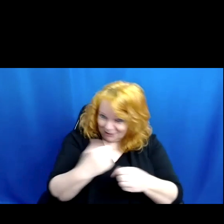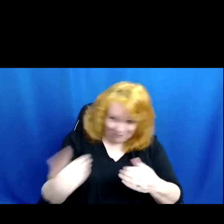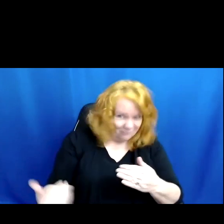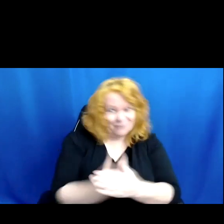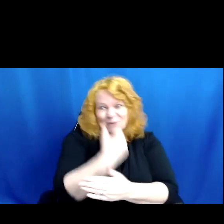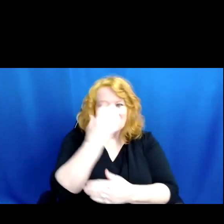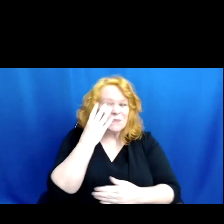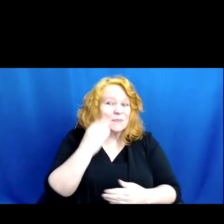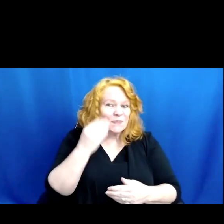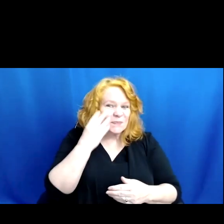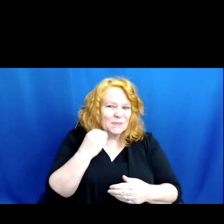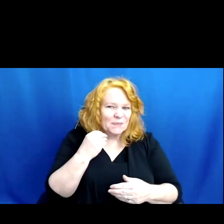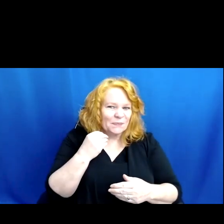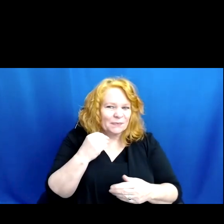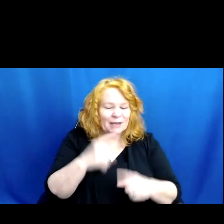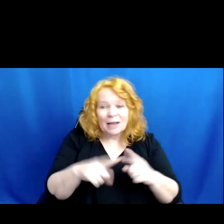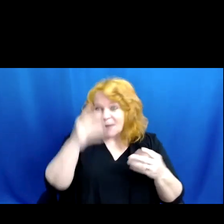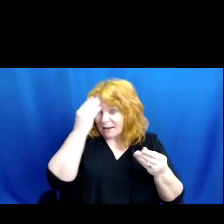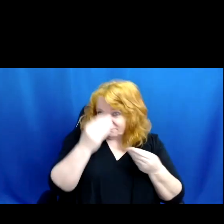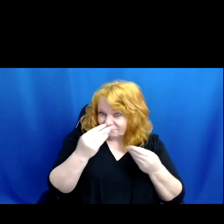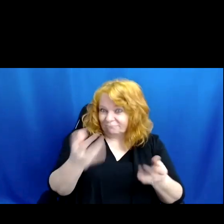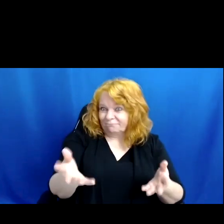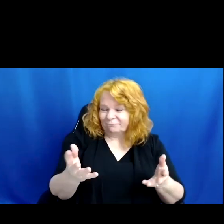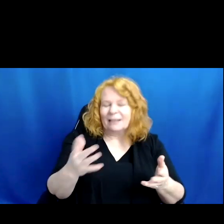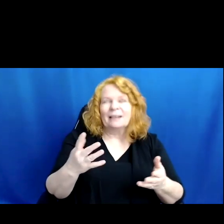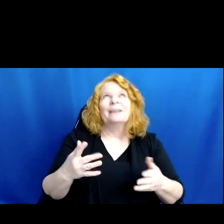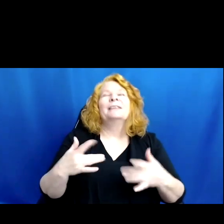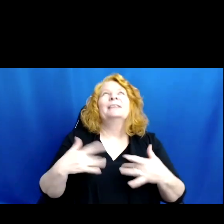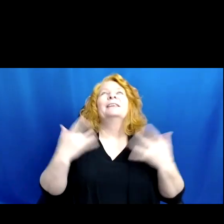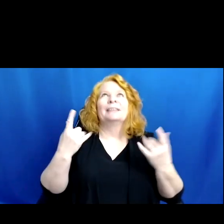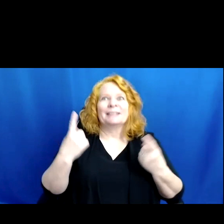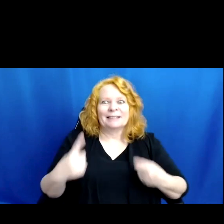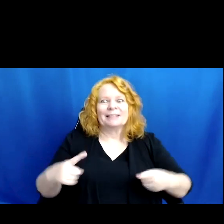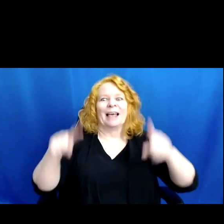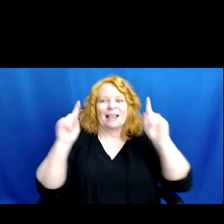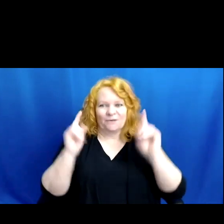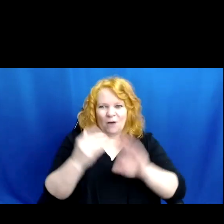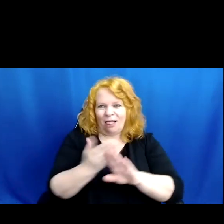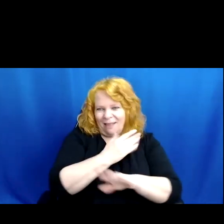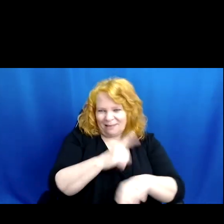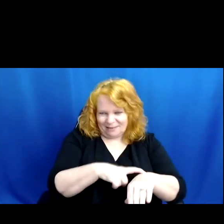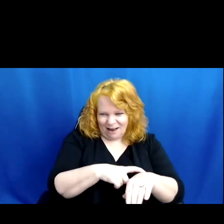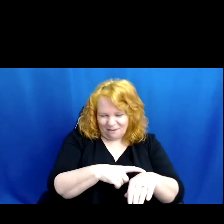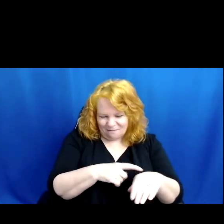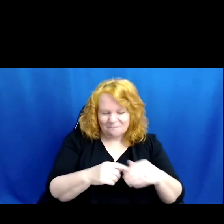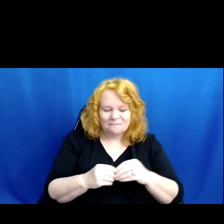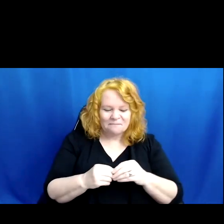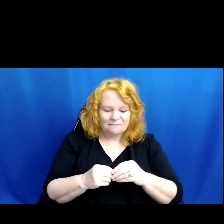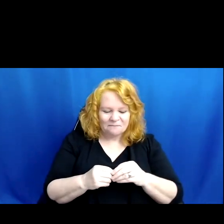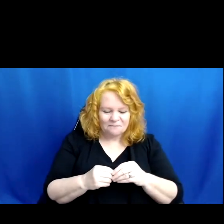I have done one for the southeast states which was very successful and very well received. There are various parts to the show.